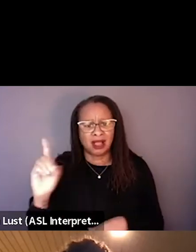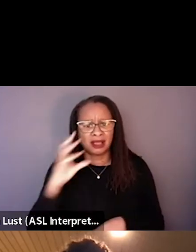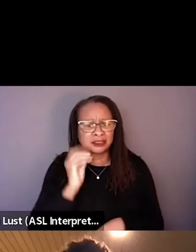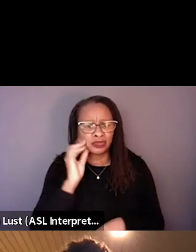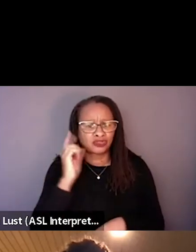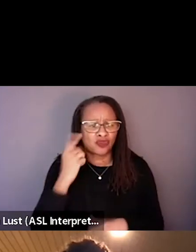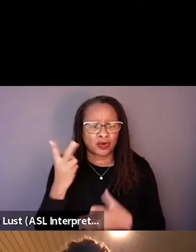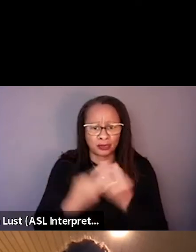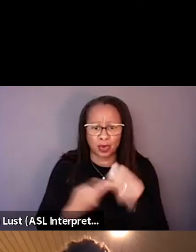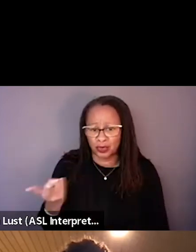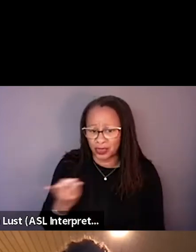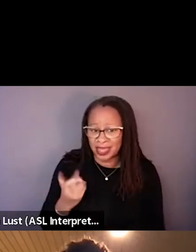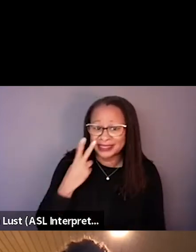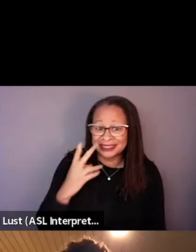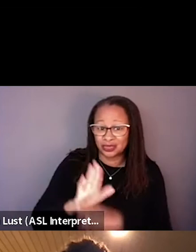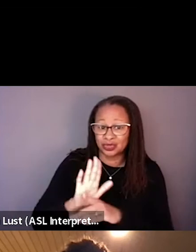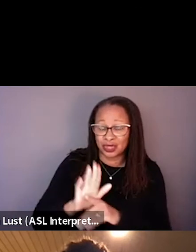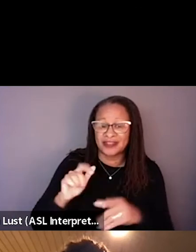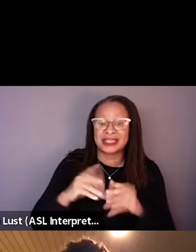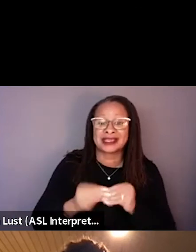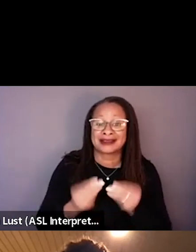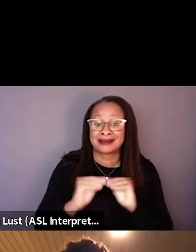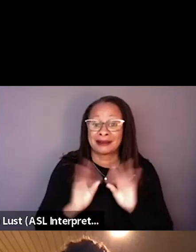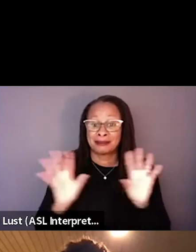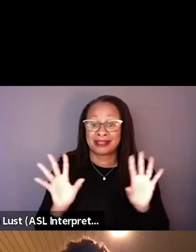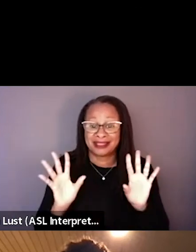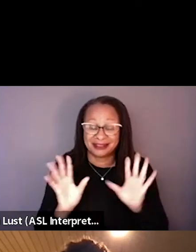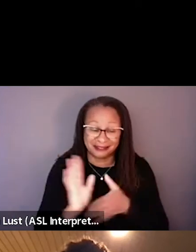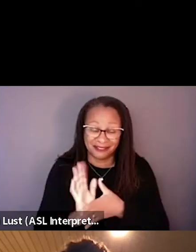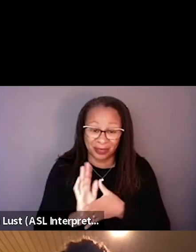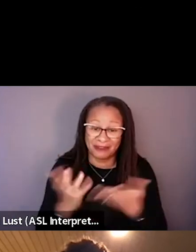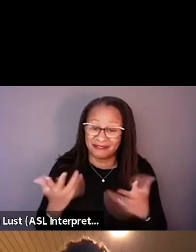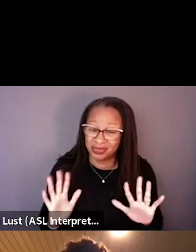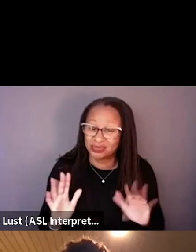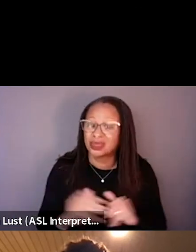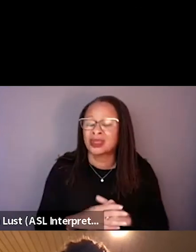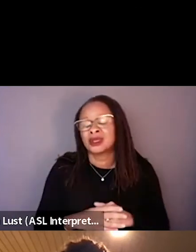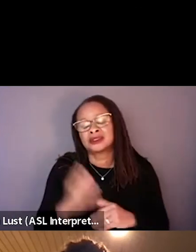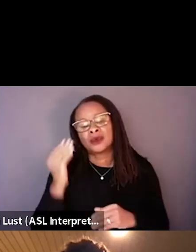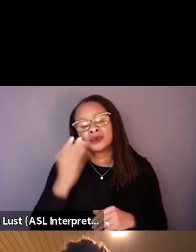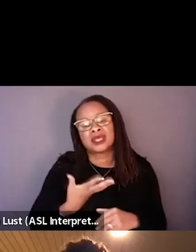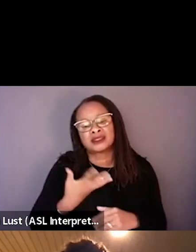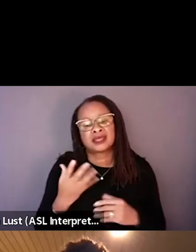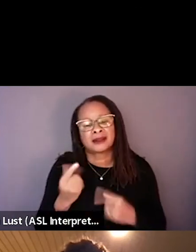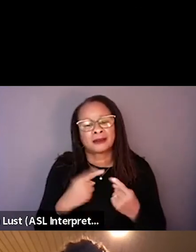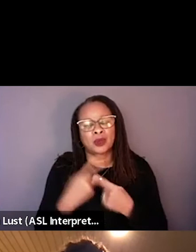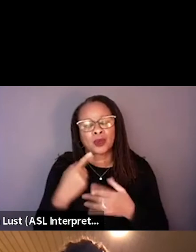to then see yourself in a completed film. Tell us a little bit about what it was like to see the film